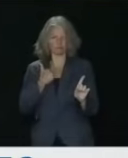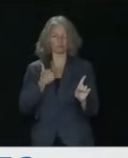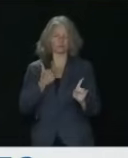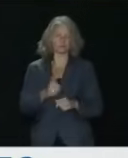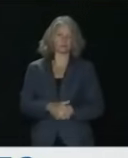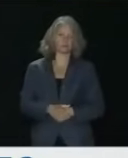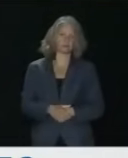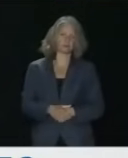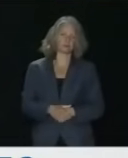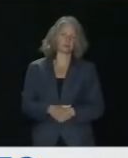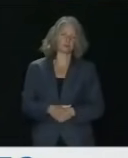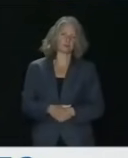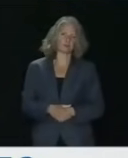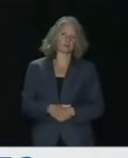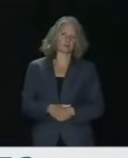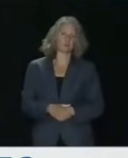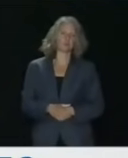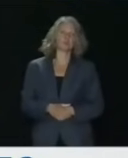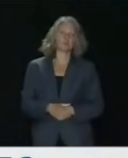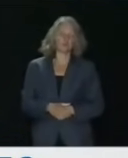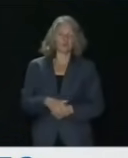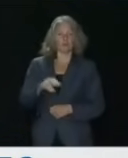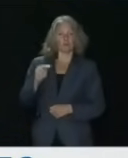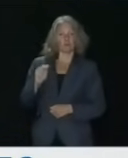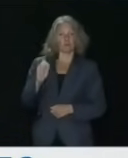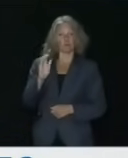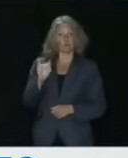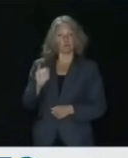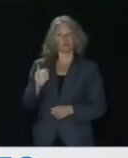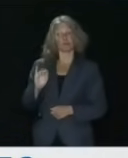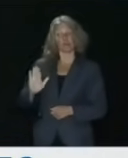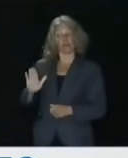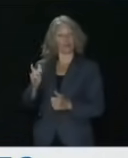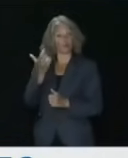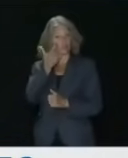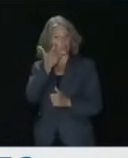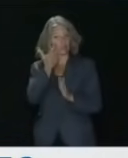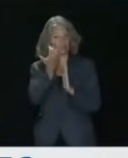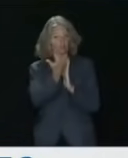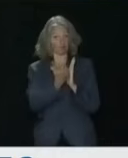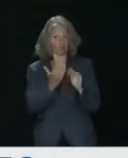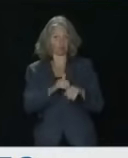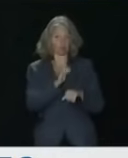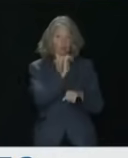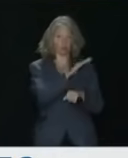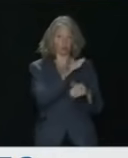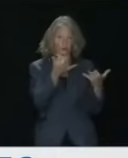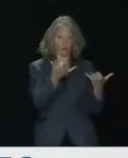DECADES OF EXPERIENCE WITH